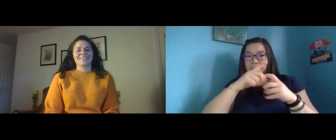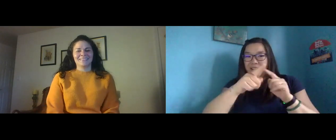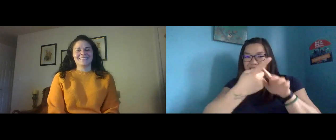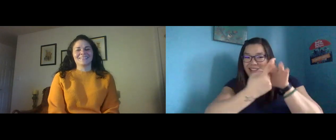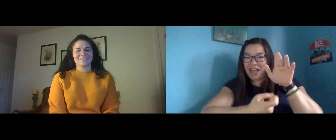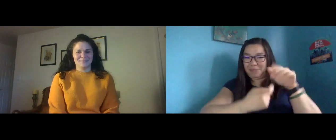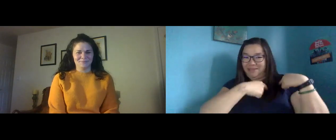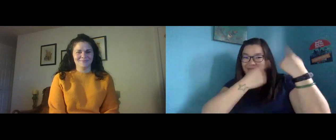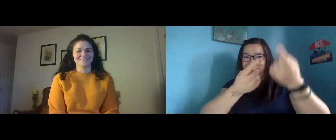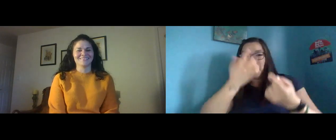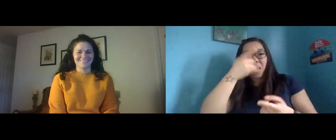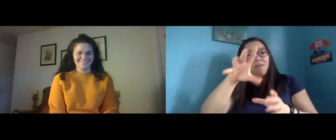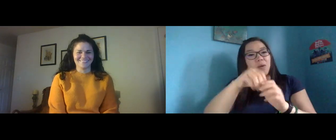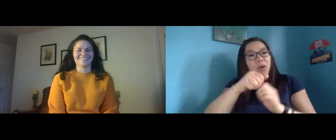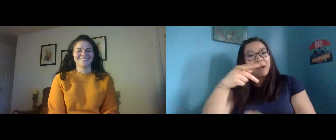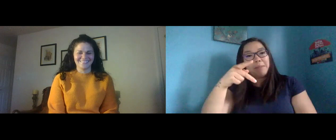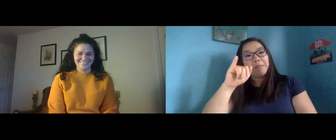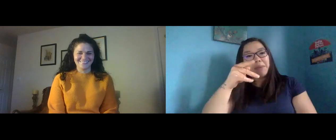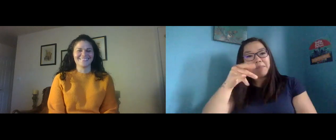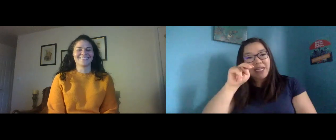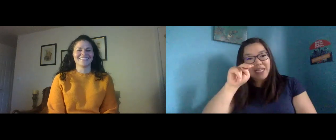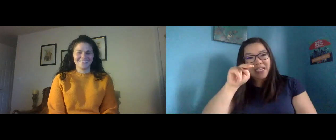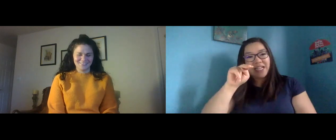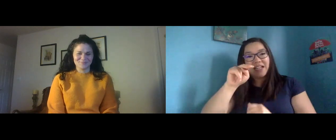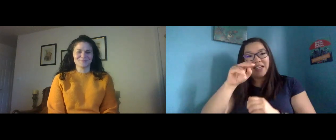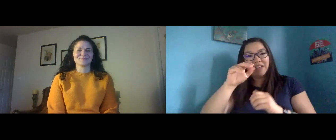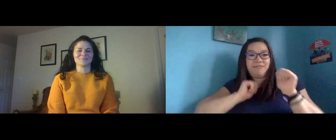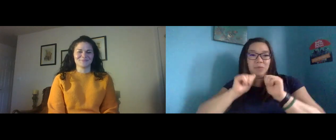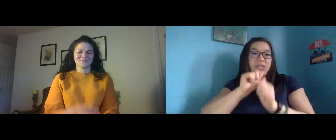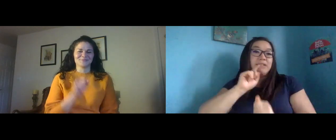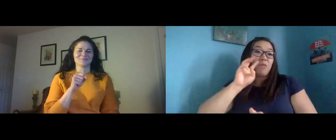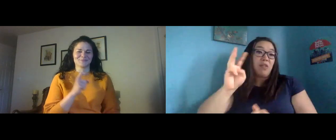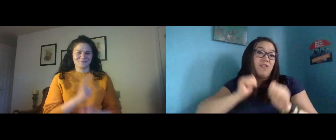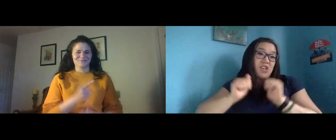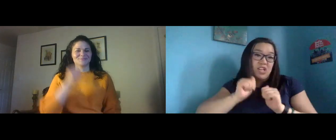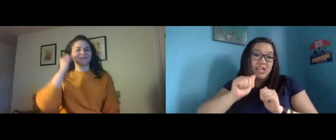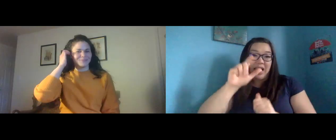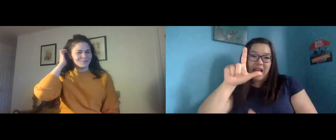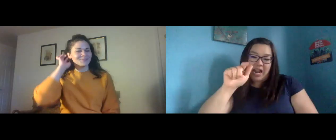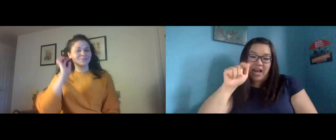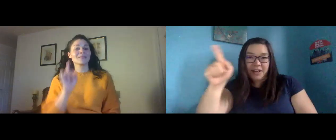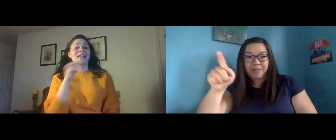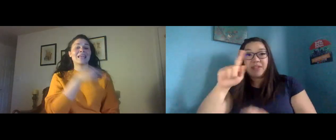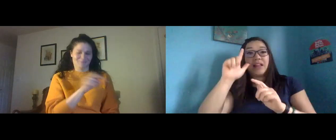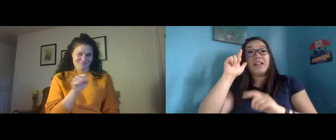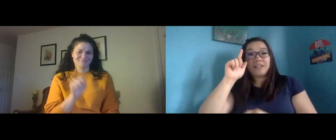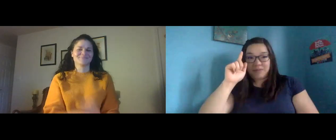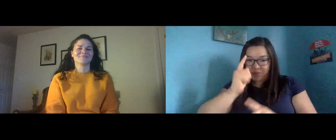Alexandria set to be my roommate but I’d not seen much of her as you were away, performing in Pippin with Deaf West Theatre in LA-- A: Over in LA, right.